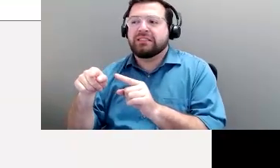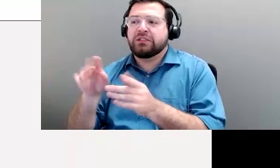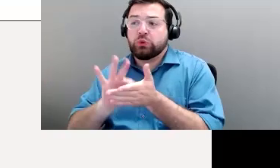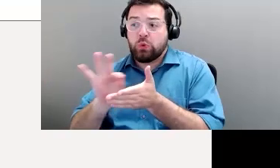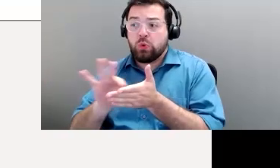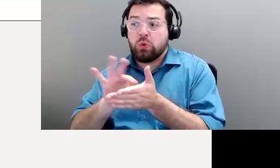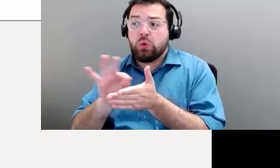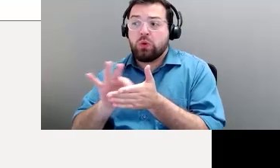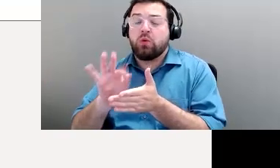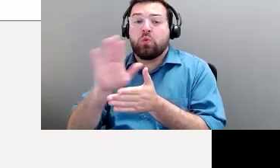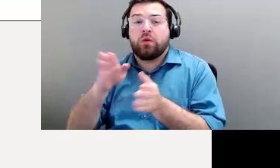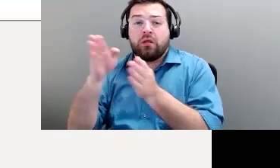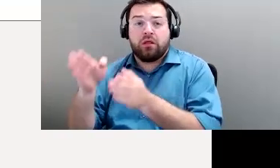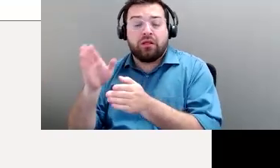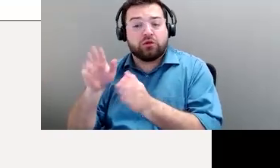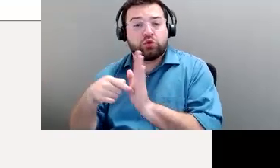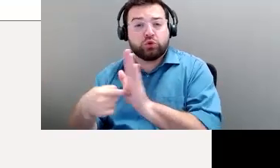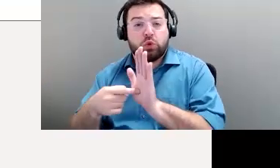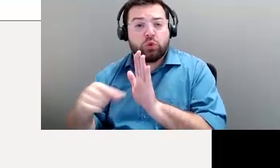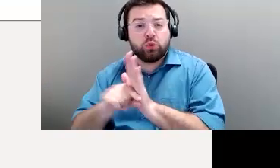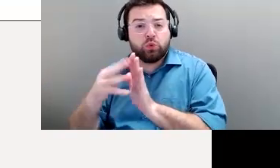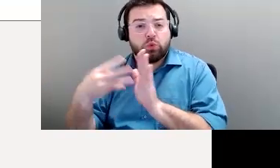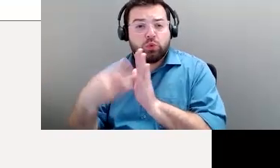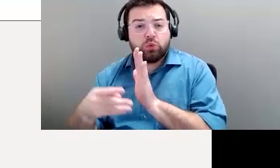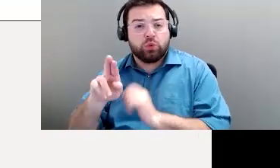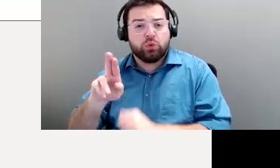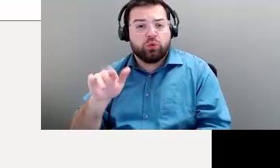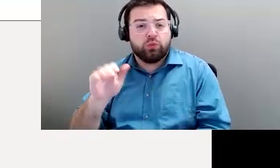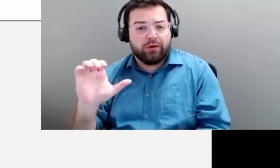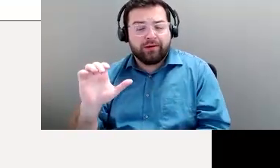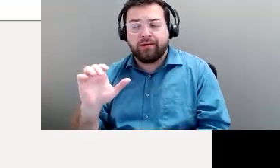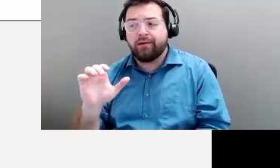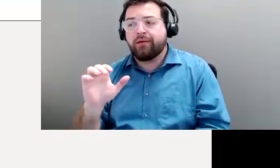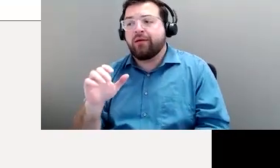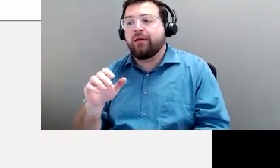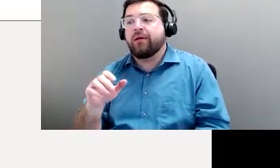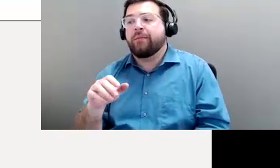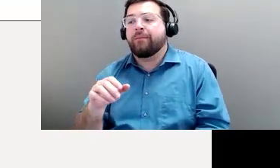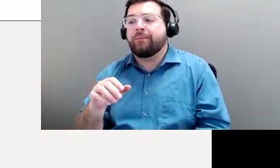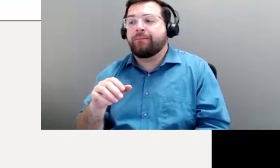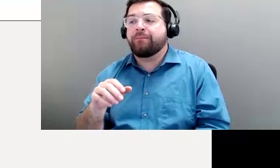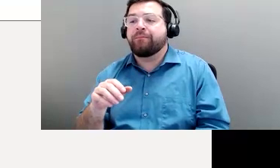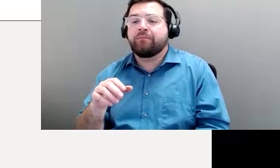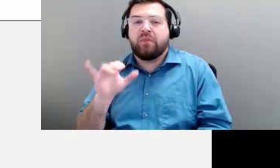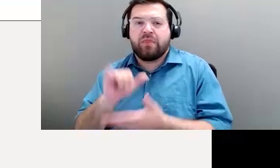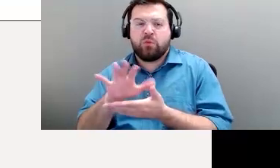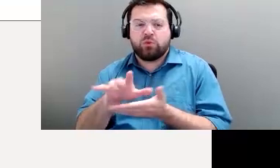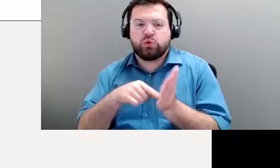If there was a rubric, that was used. And we left some comments on the rubric, that will show up as a notification